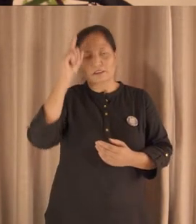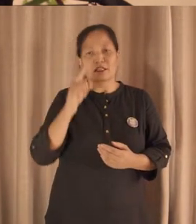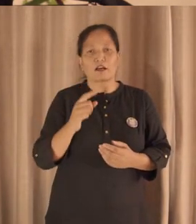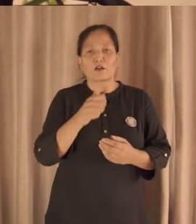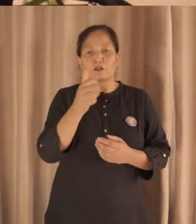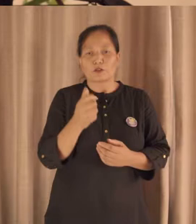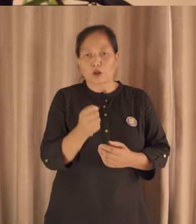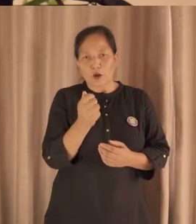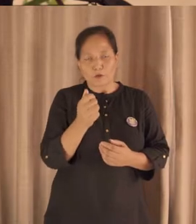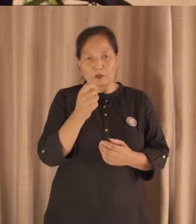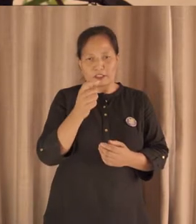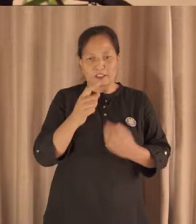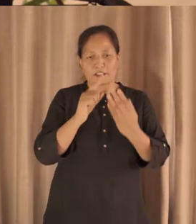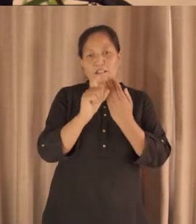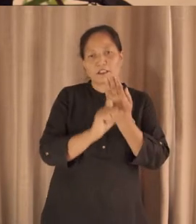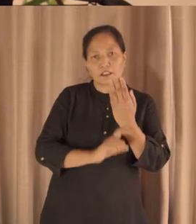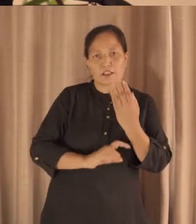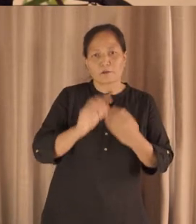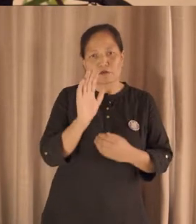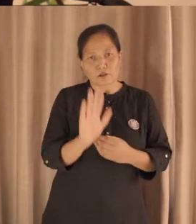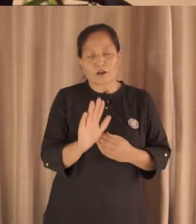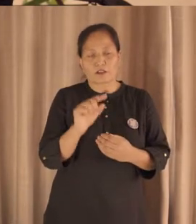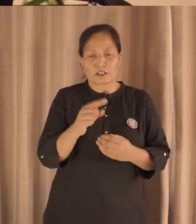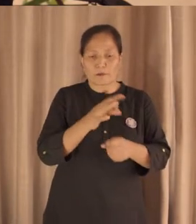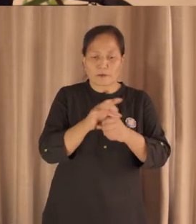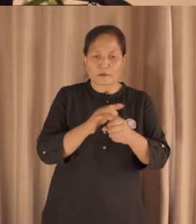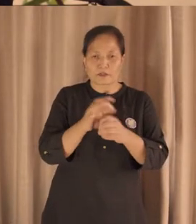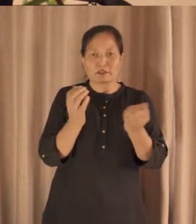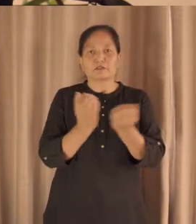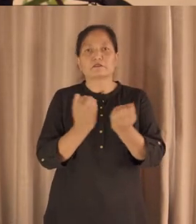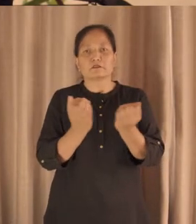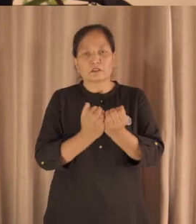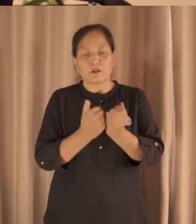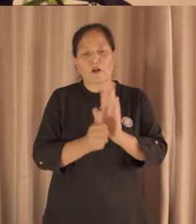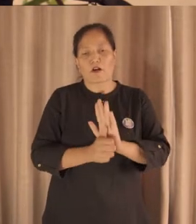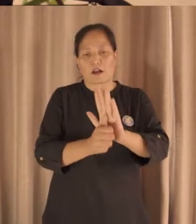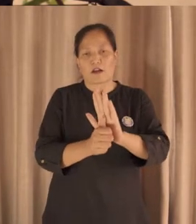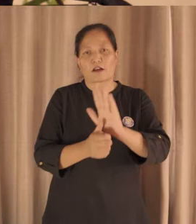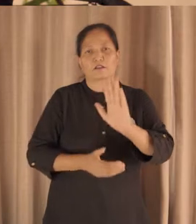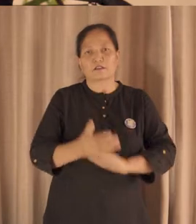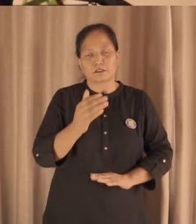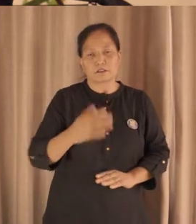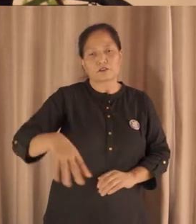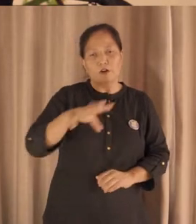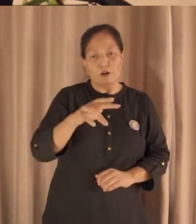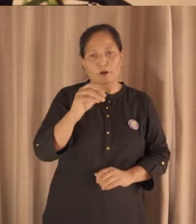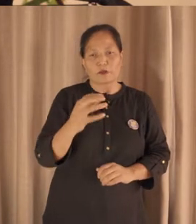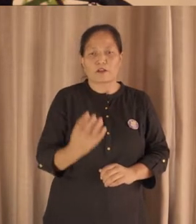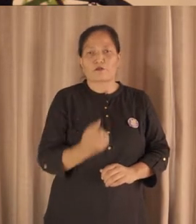we need to understand is the interconnectedness. It is necessary to understand what development means. The term “development” has been limited to the “expanding roads, constructing